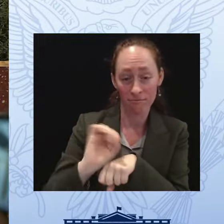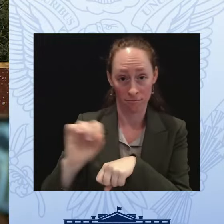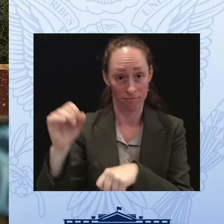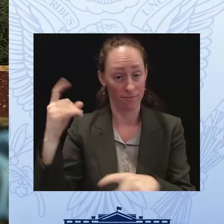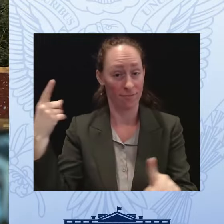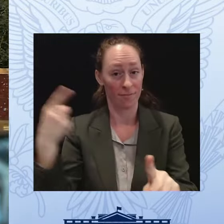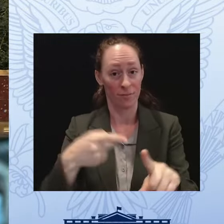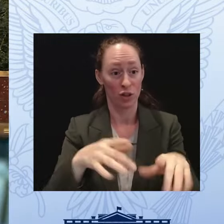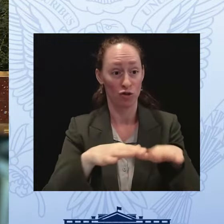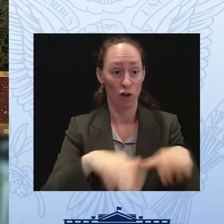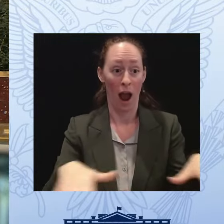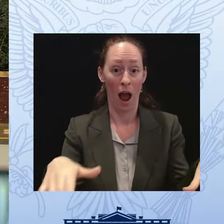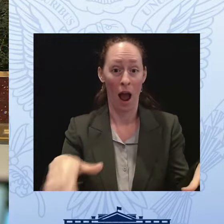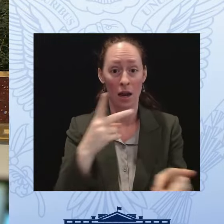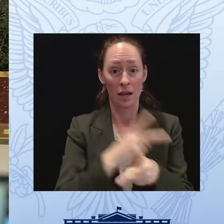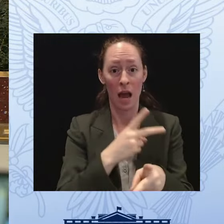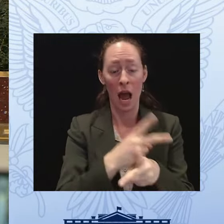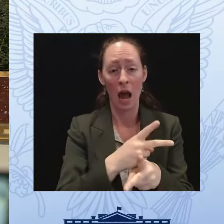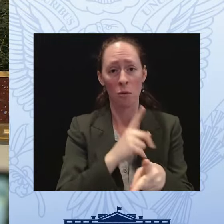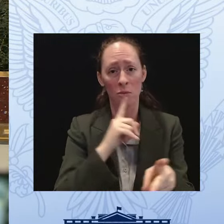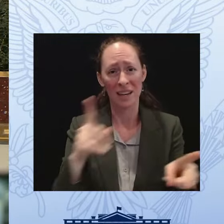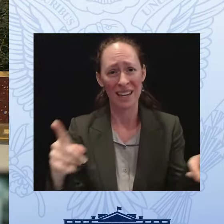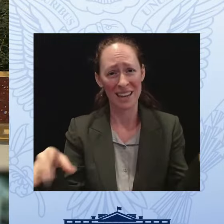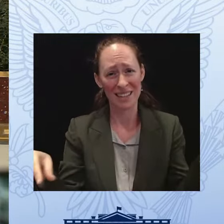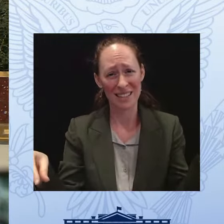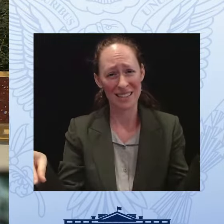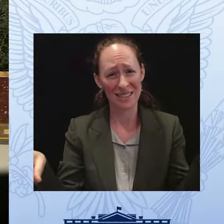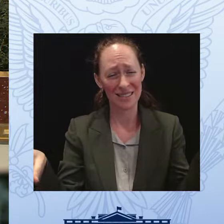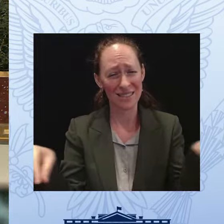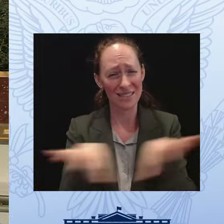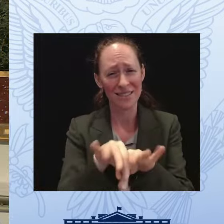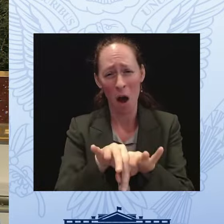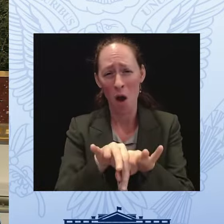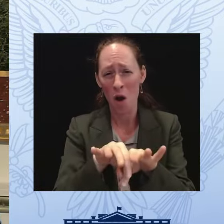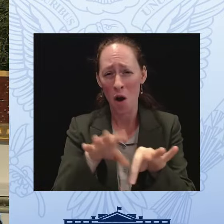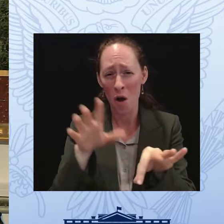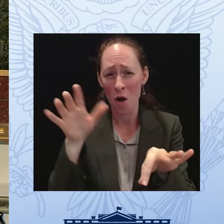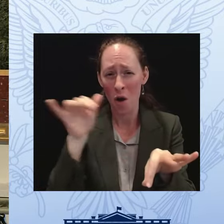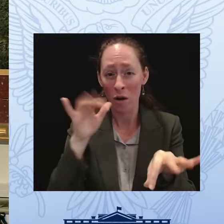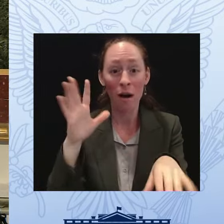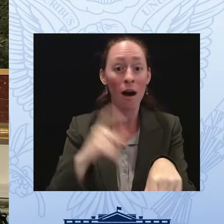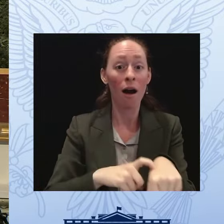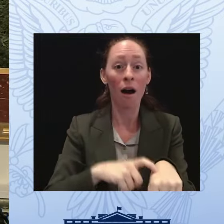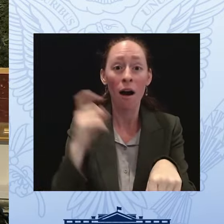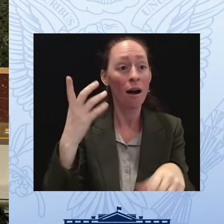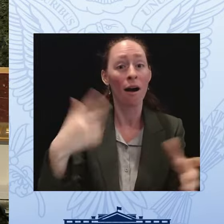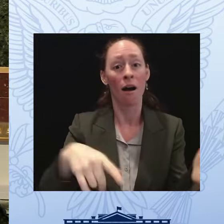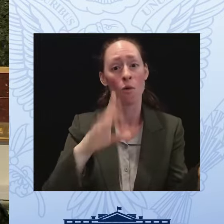helps families be good workers, as well as care for their children, and also, importantly, builds a strong economy.